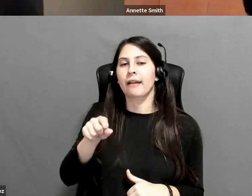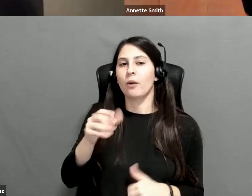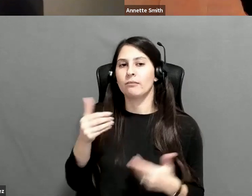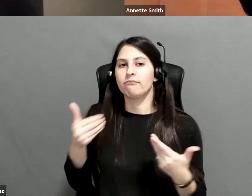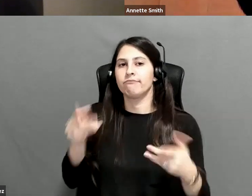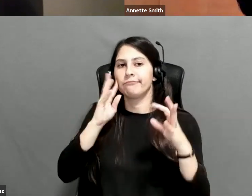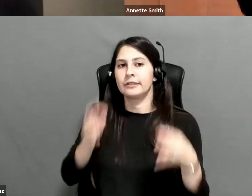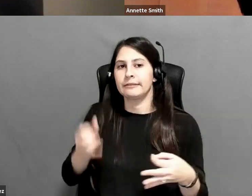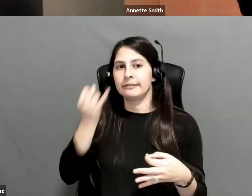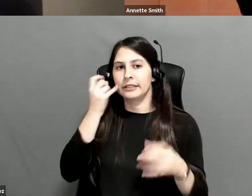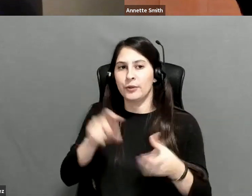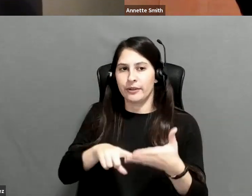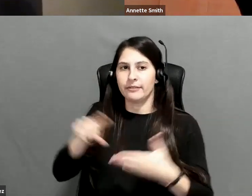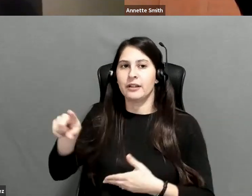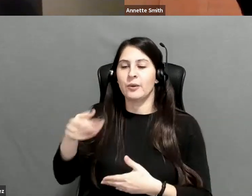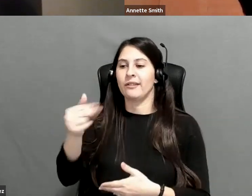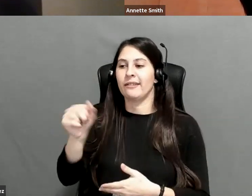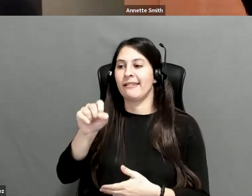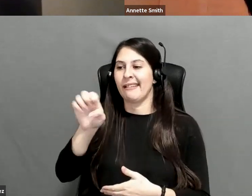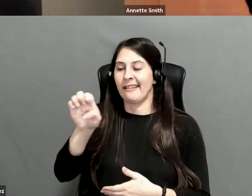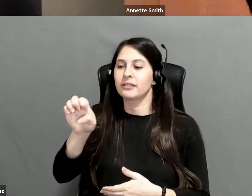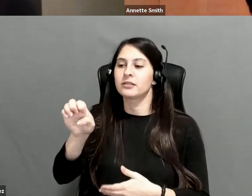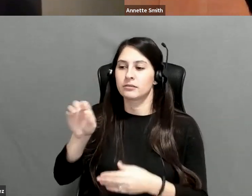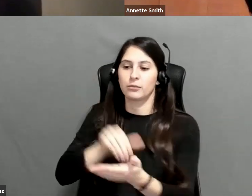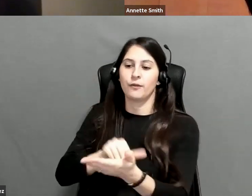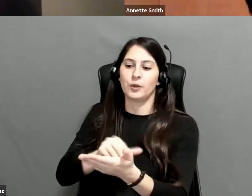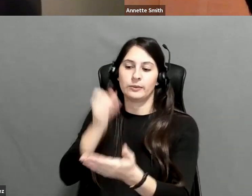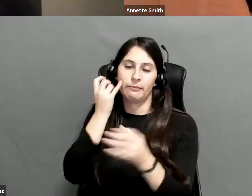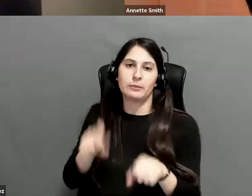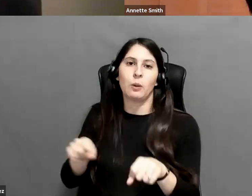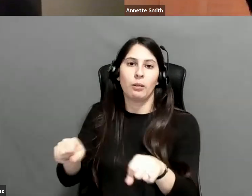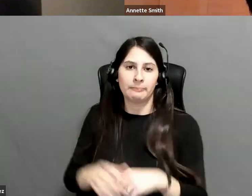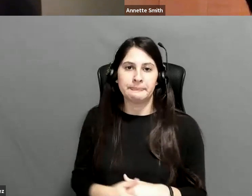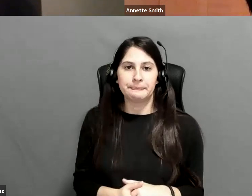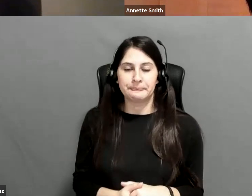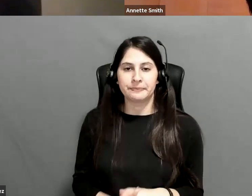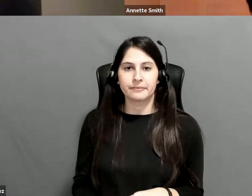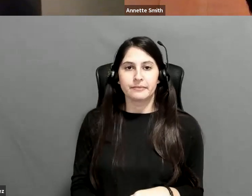somewhere if you met with them. So yeah, but I would definitely see if